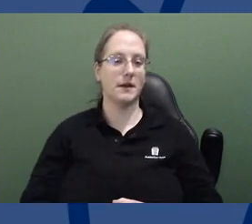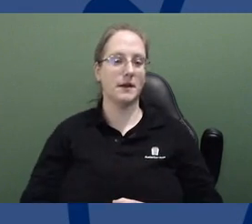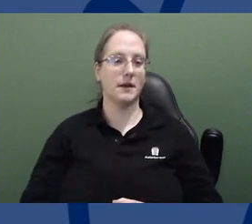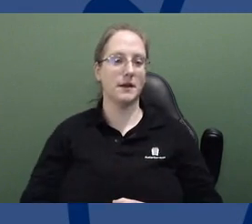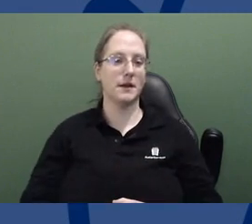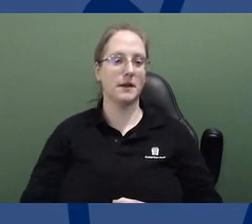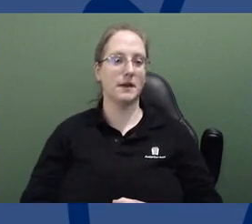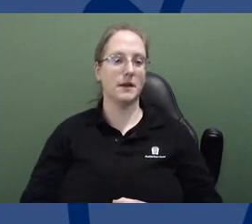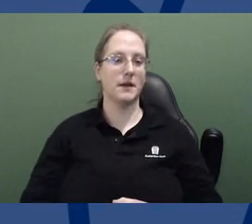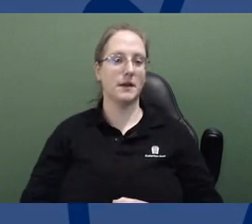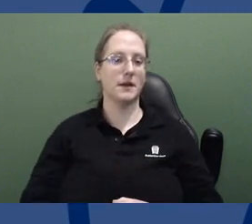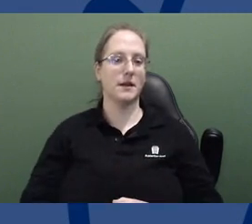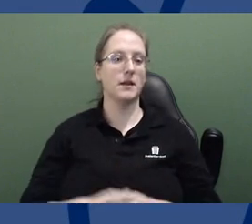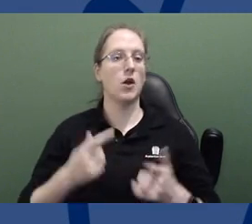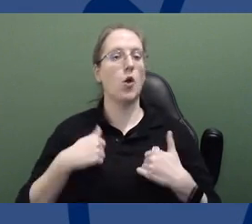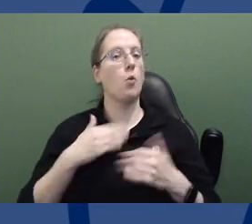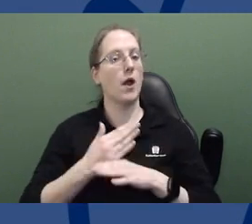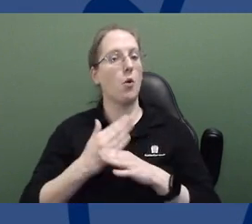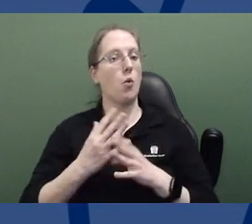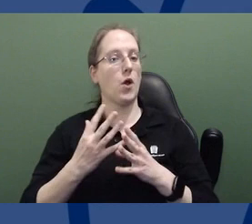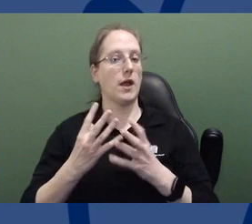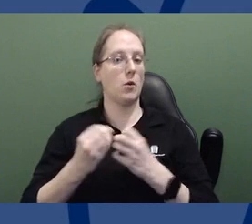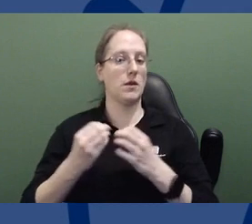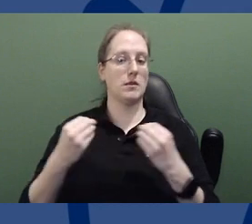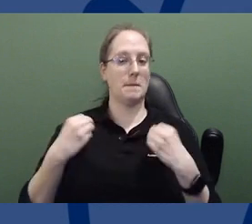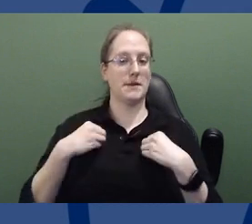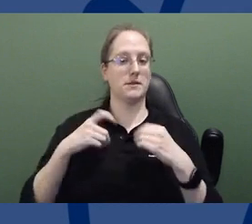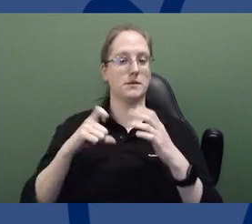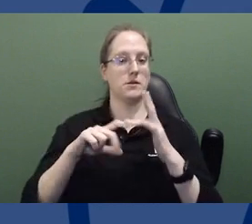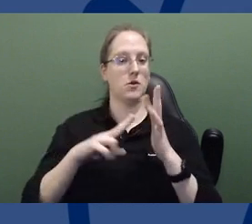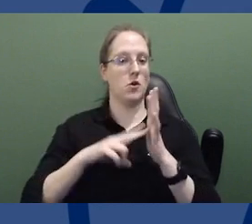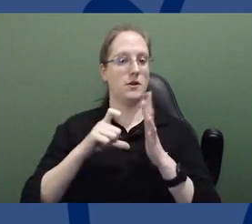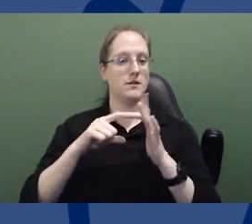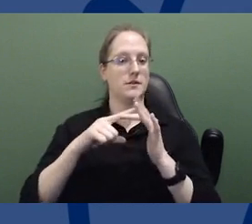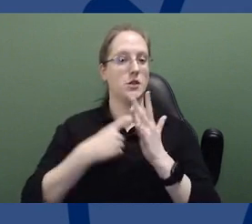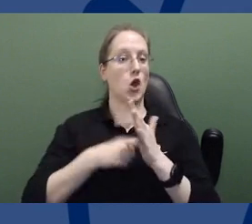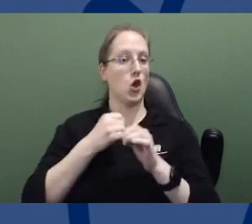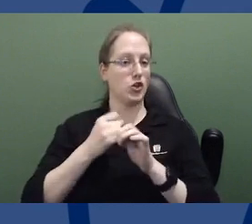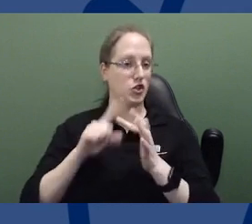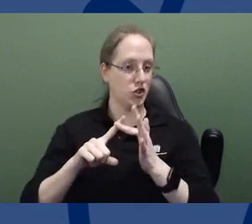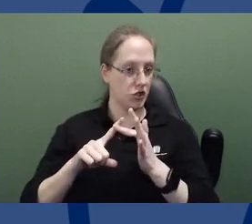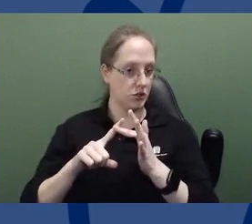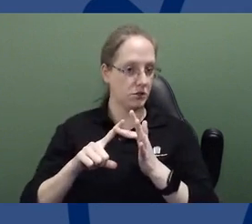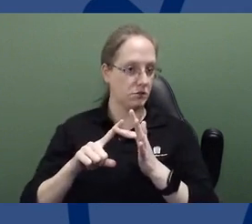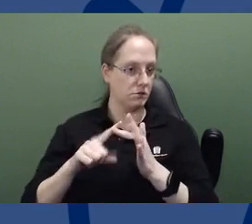closely, the Business Concierges, with the assessment team to see how things are travelling